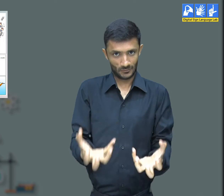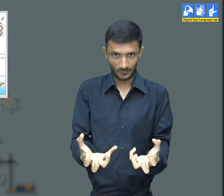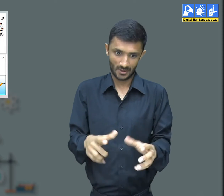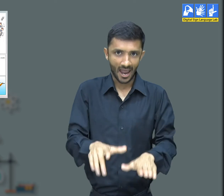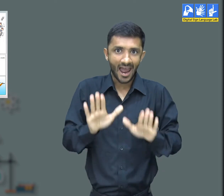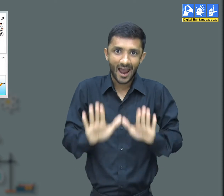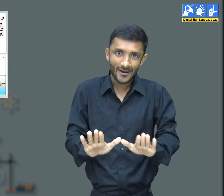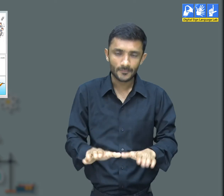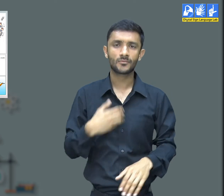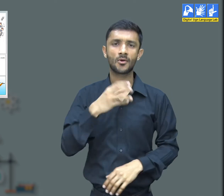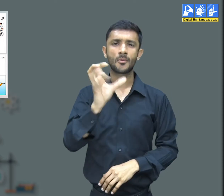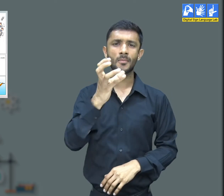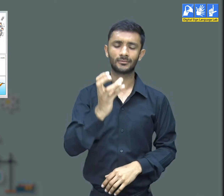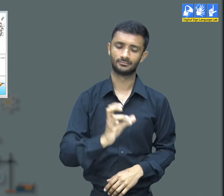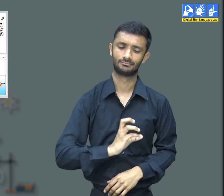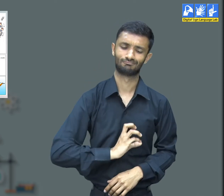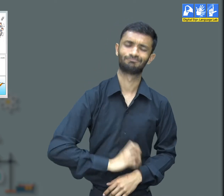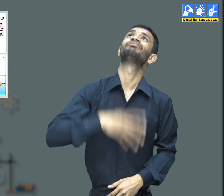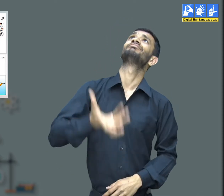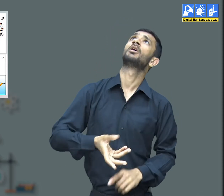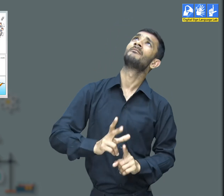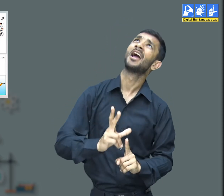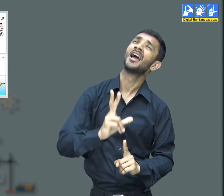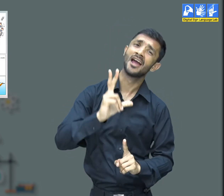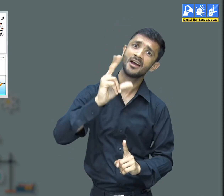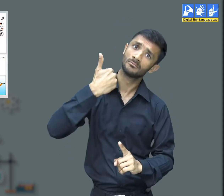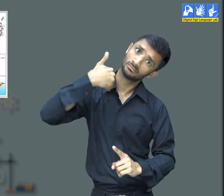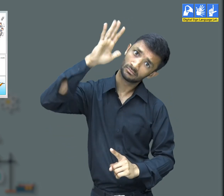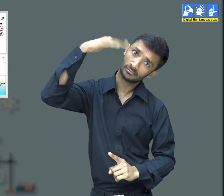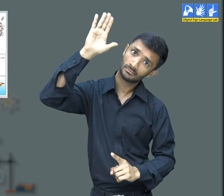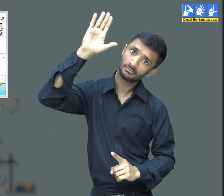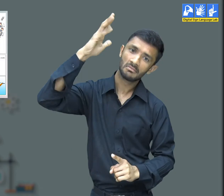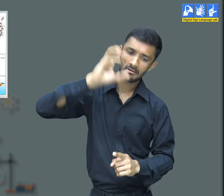When we throw a ball in the air, it doesn't keep going upwards.